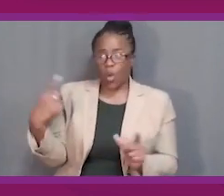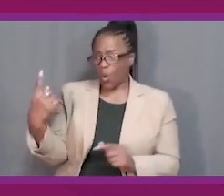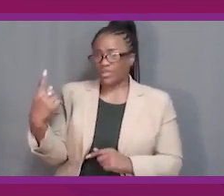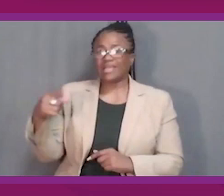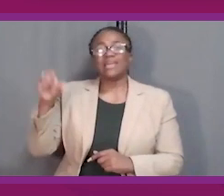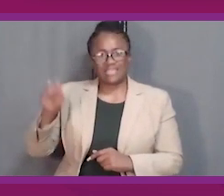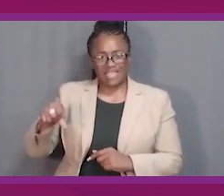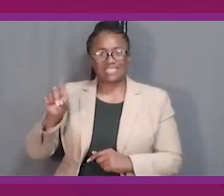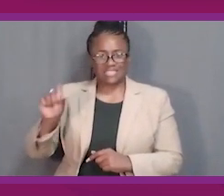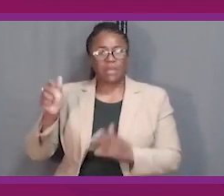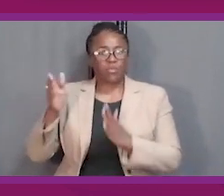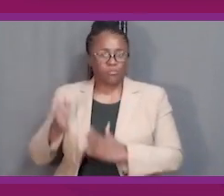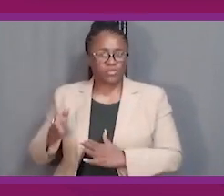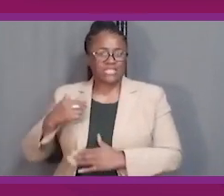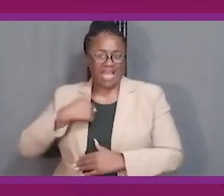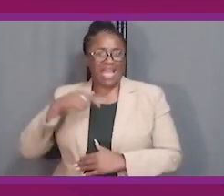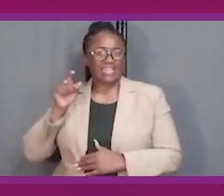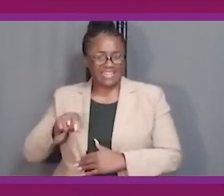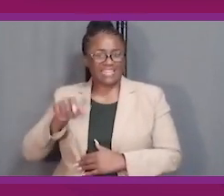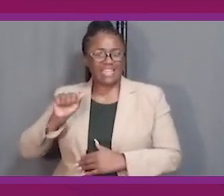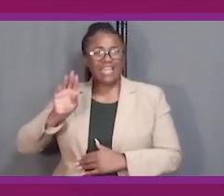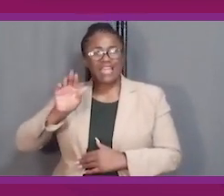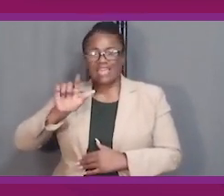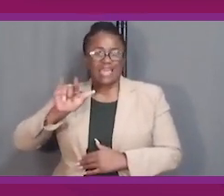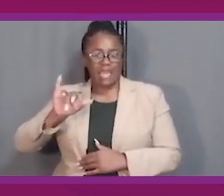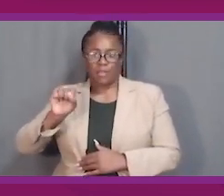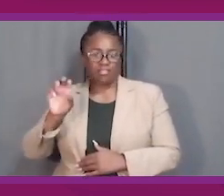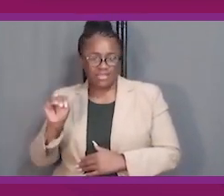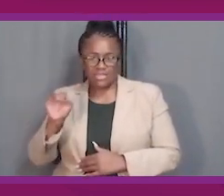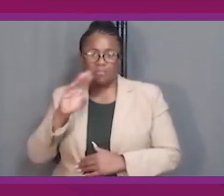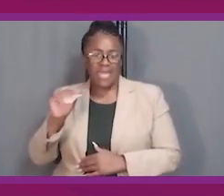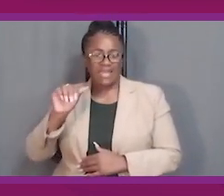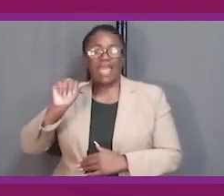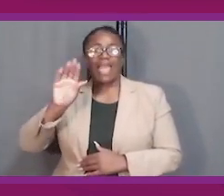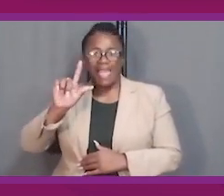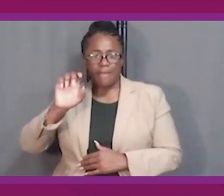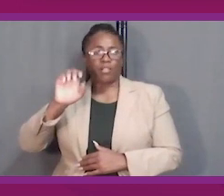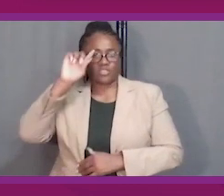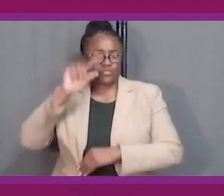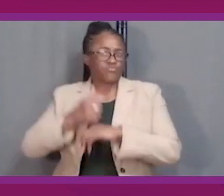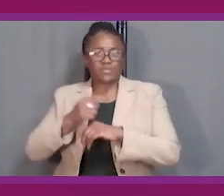but I also need Korean people to be free, I also need BIPOC people, Black, Indigenous, people of